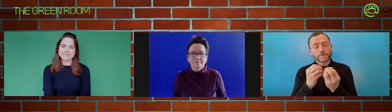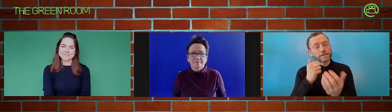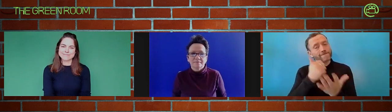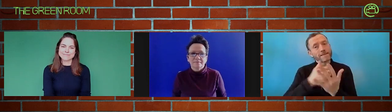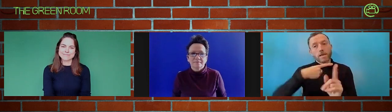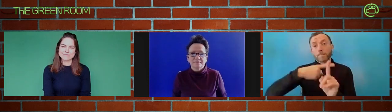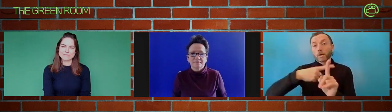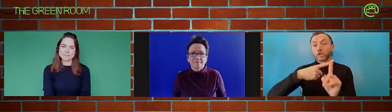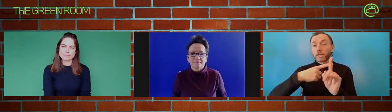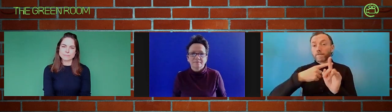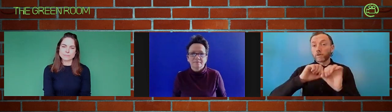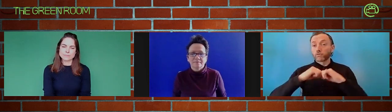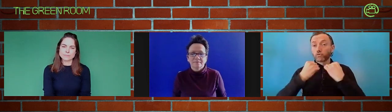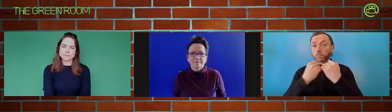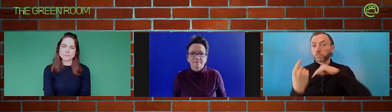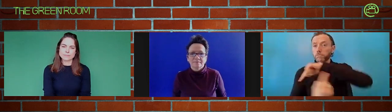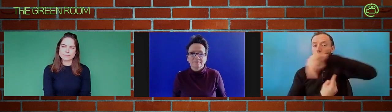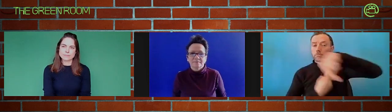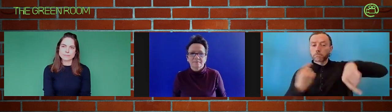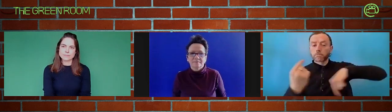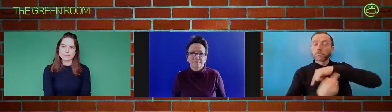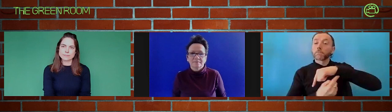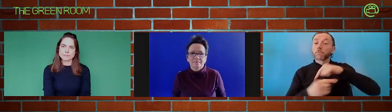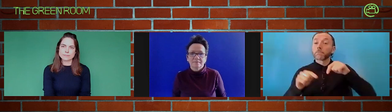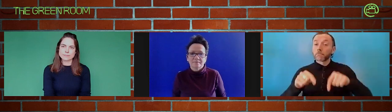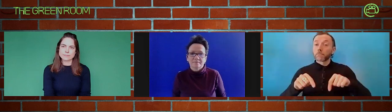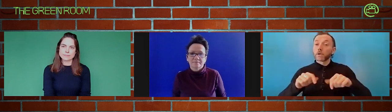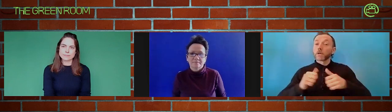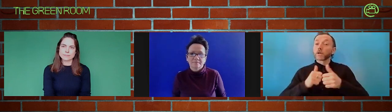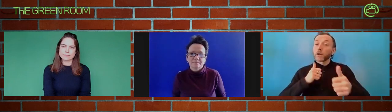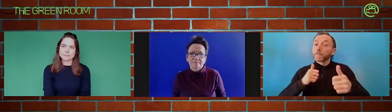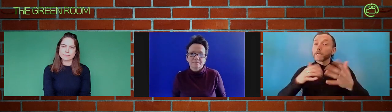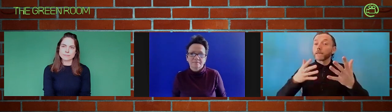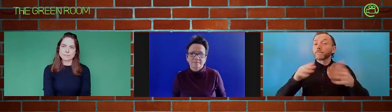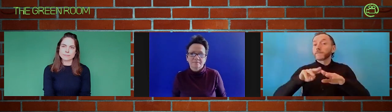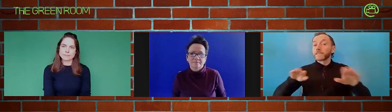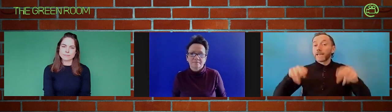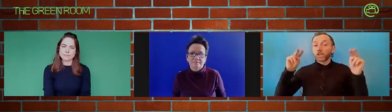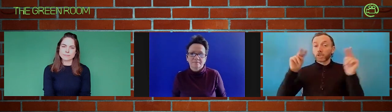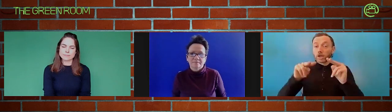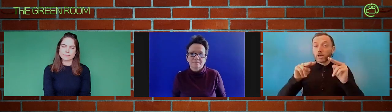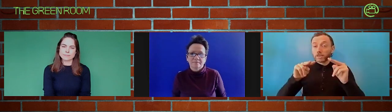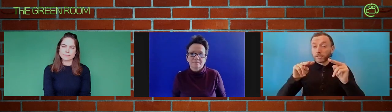and what Stage Sight aims to do, is look at case studies to do actual - so it's, you know, it's less